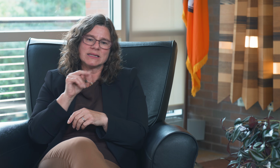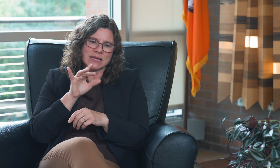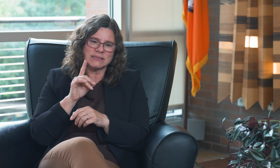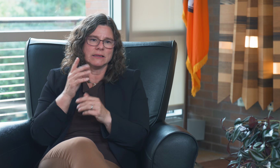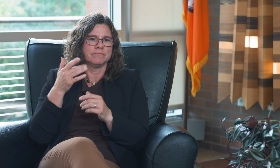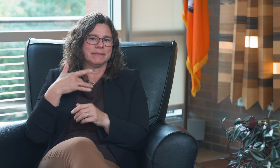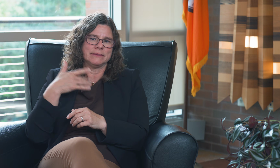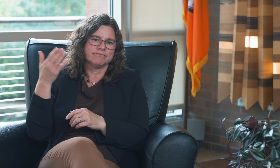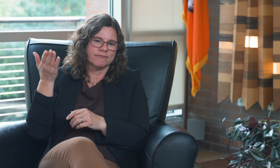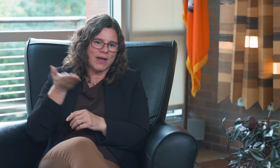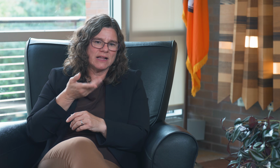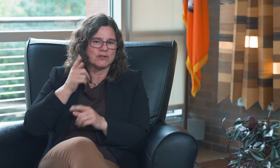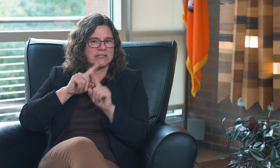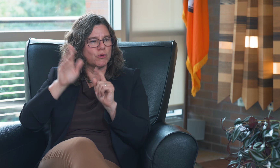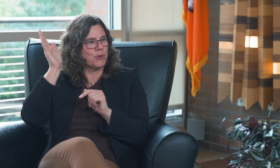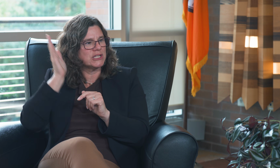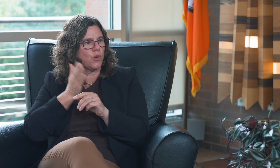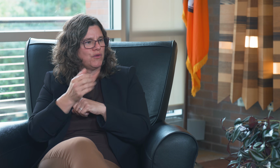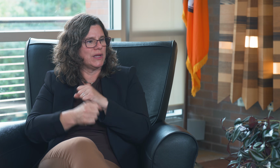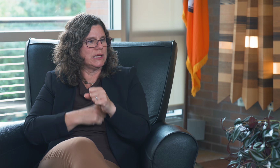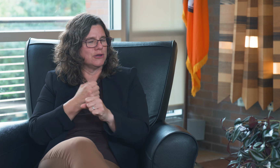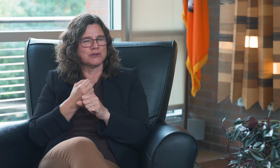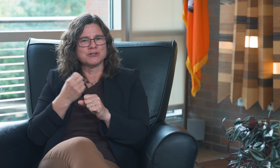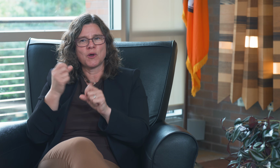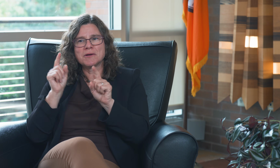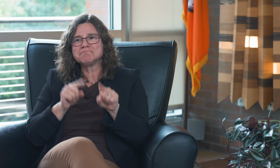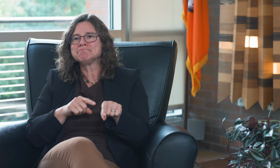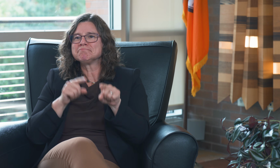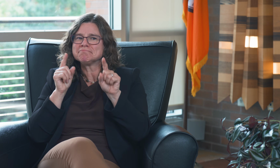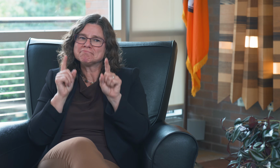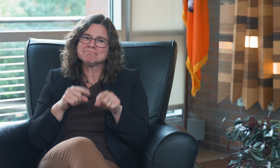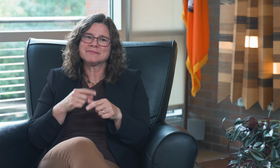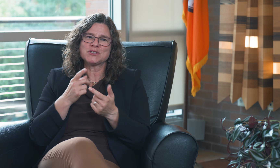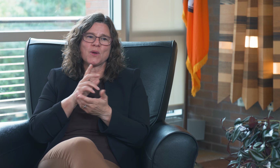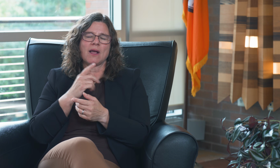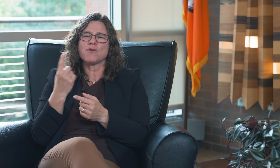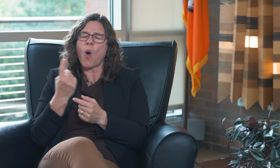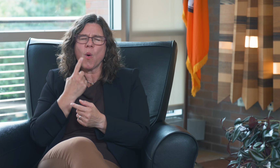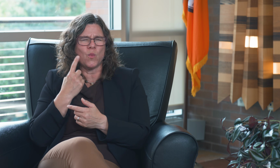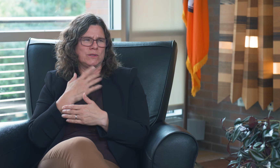And for NTID, I've been invited to present in different capacities over the years.